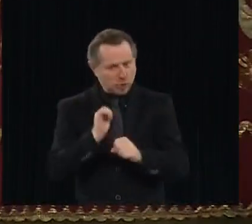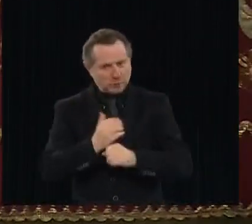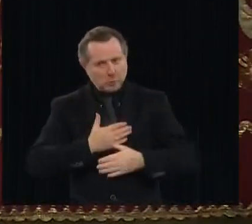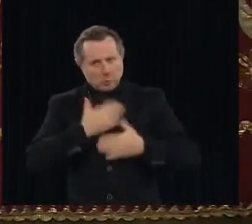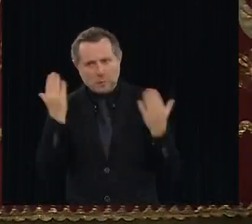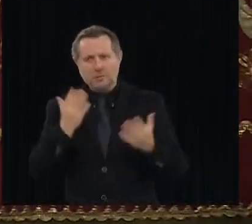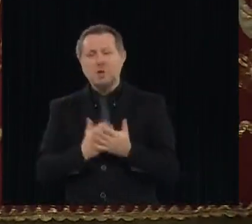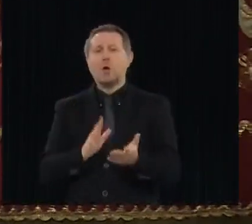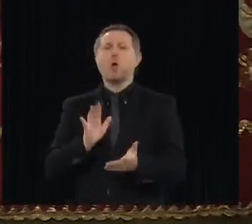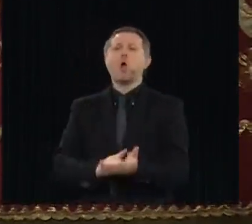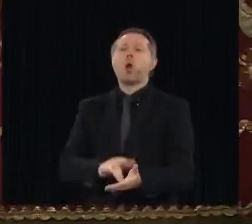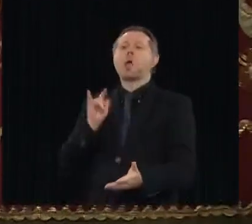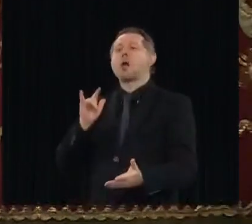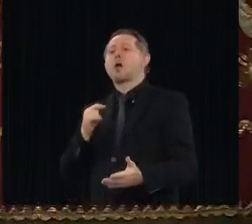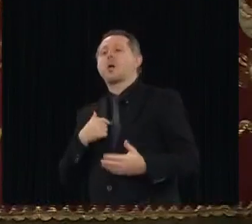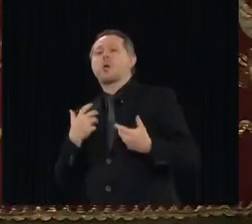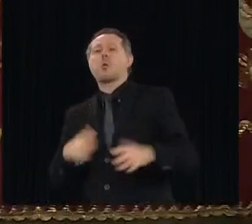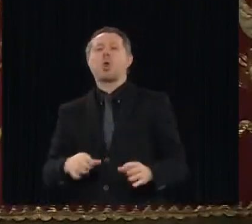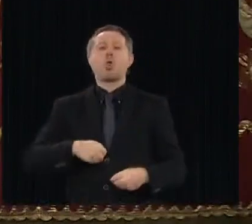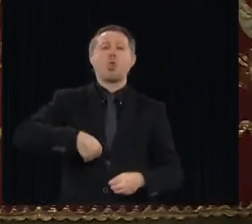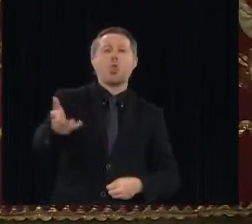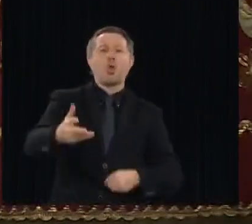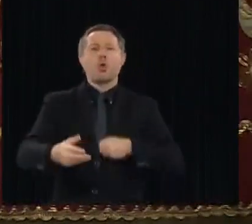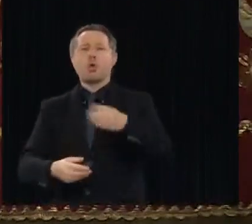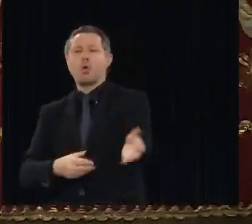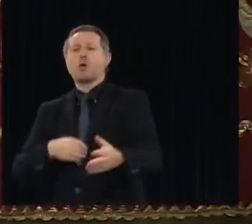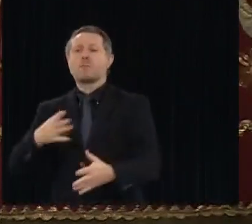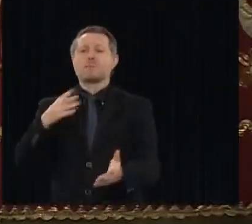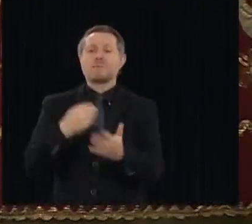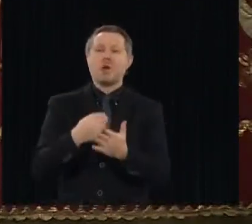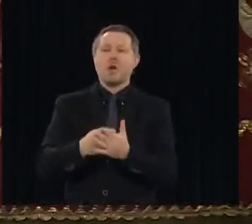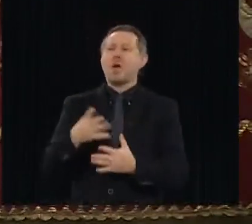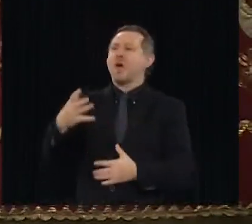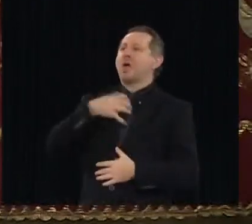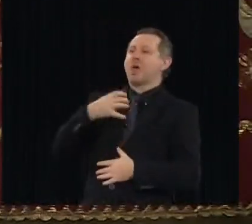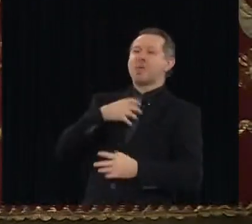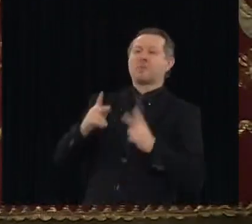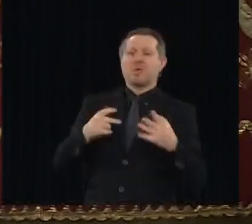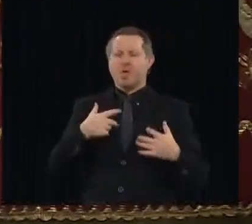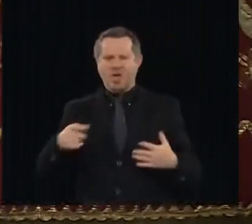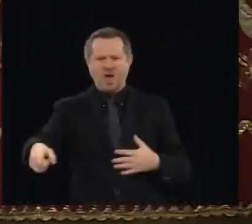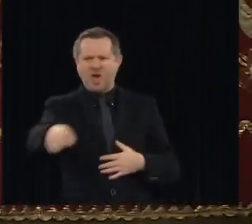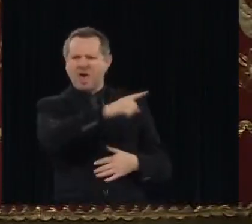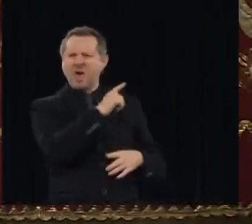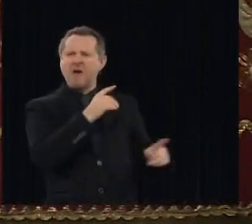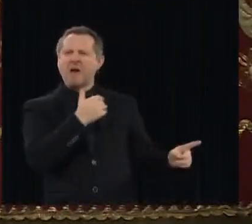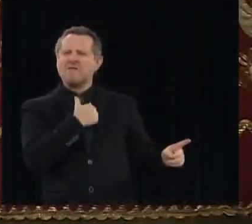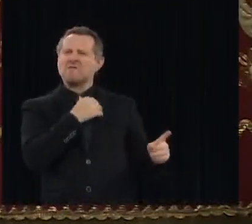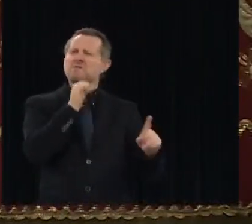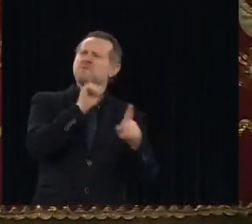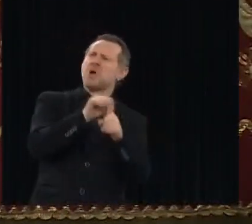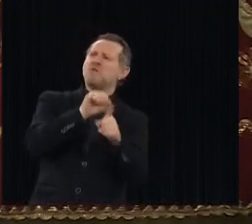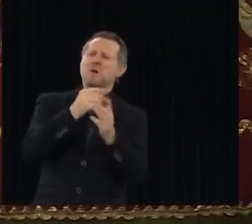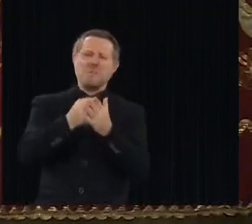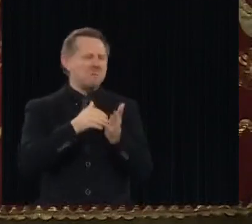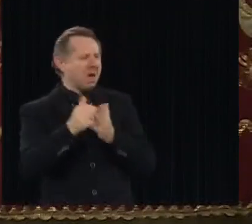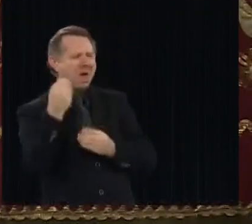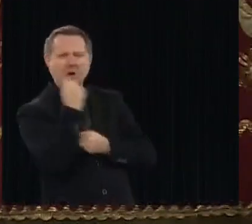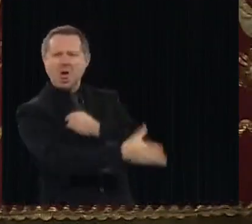CLAIMS, WE'RE MAKING SURE THE PEOPLE ARE THE PEOPLE THAT THEY SAY THEY ARE AND NOT JUST JAMMING THE MONEY OUT THE DOOR SO QUICKLY THAT AT THE END OF